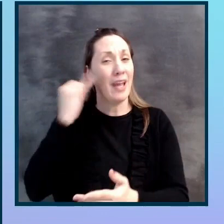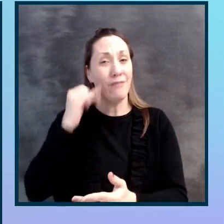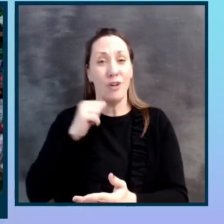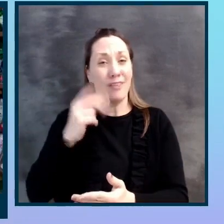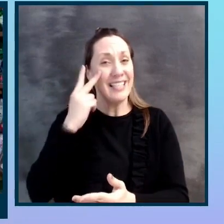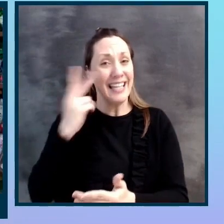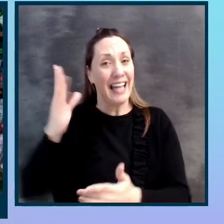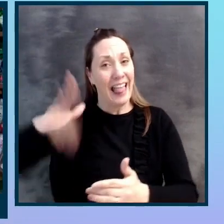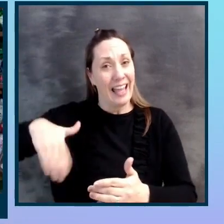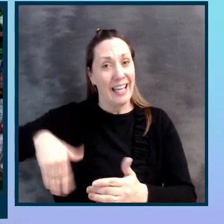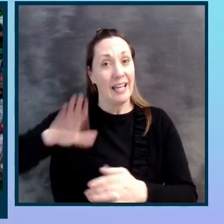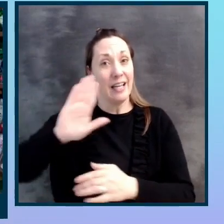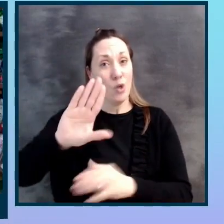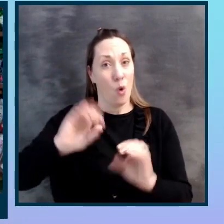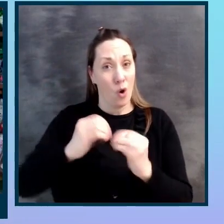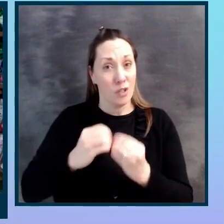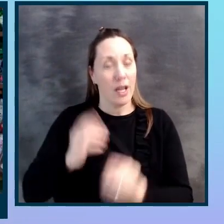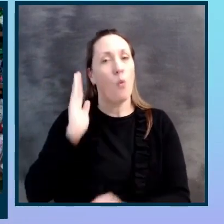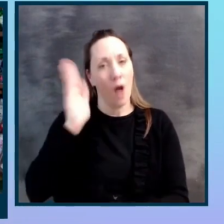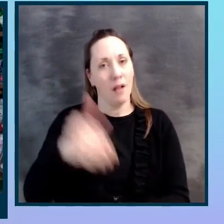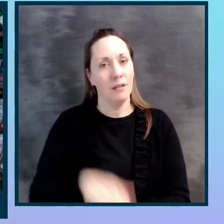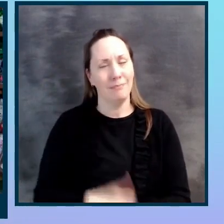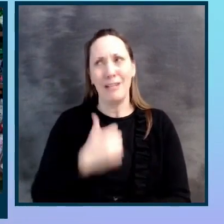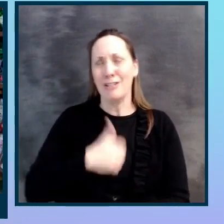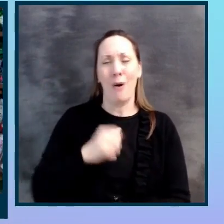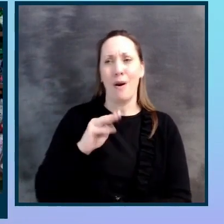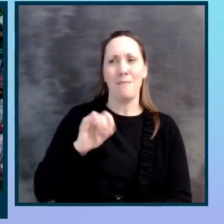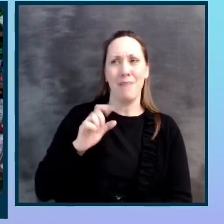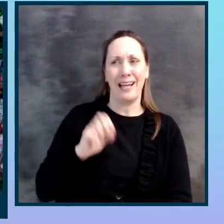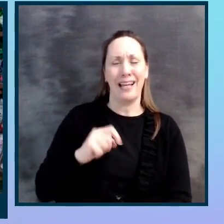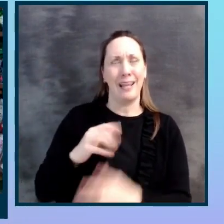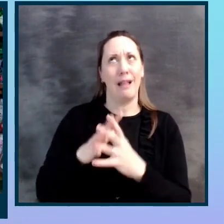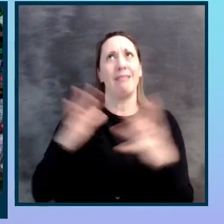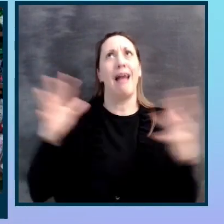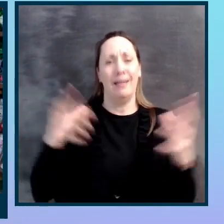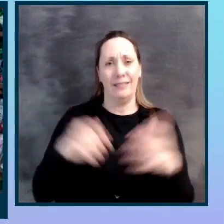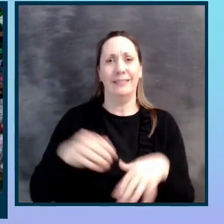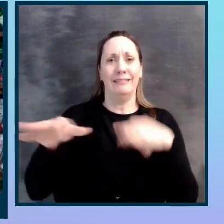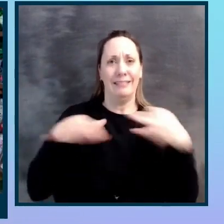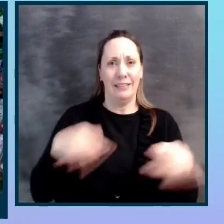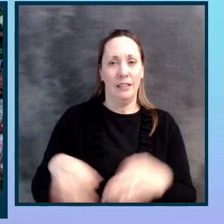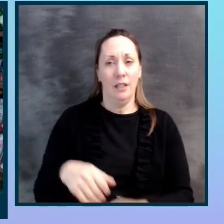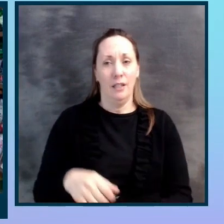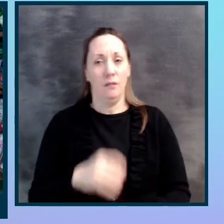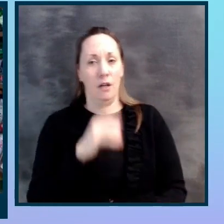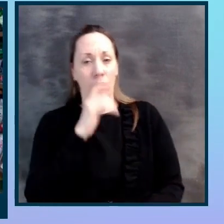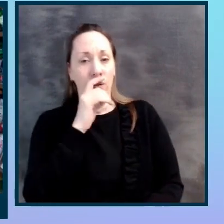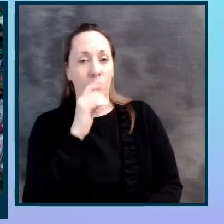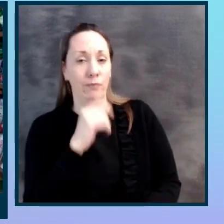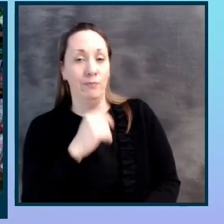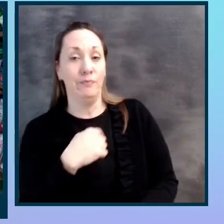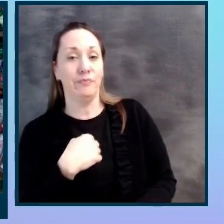So, I'm sorry, Meagan, that was a lot. That was a lot on back there. No, it's great expertise to share